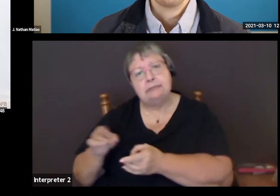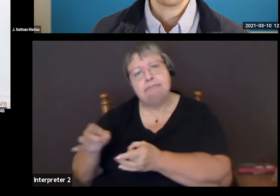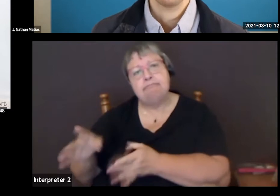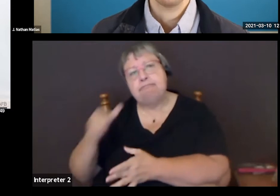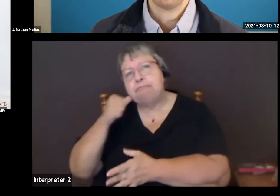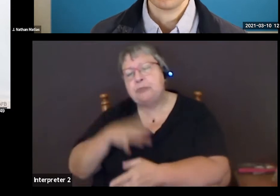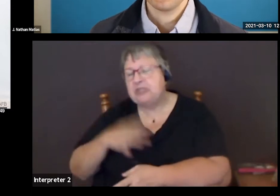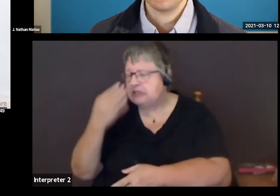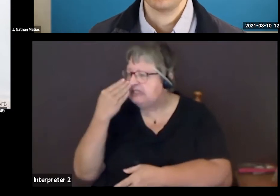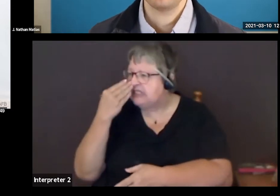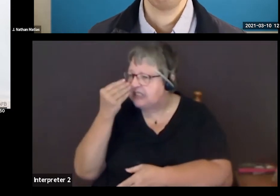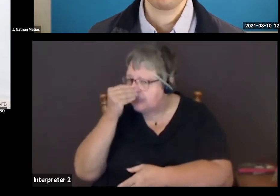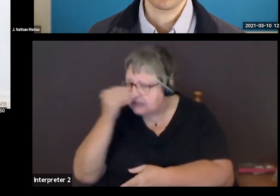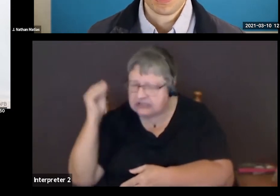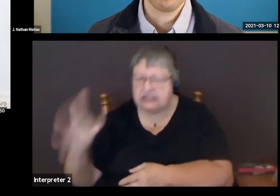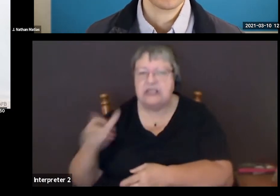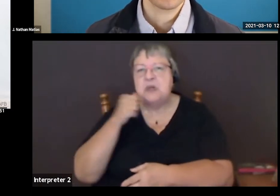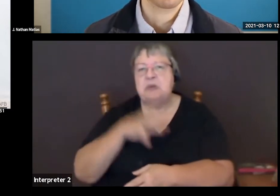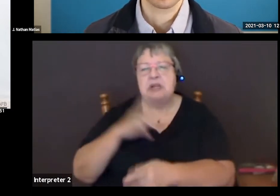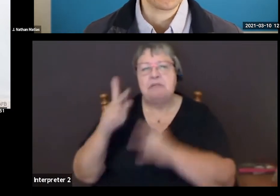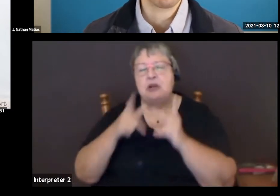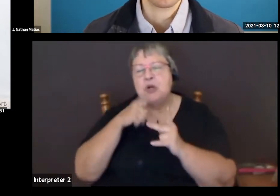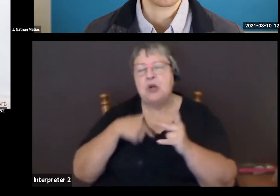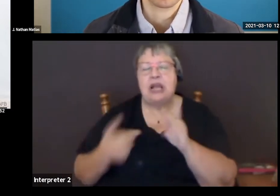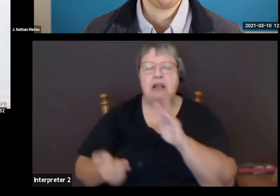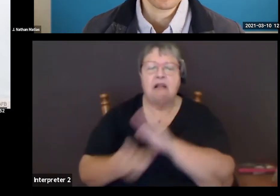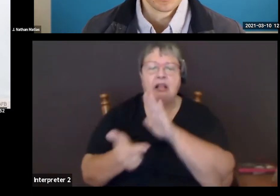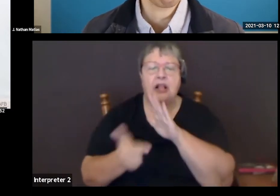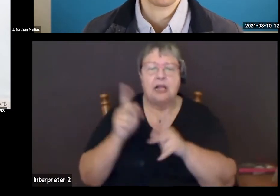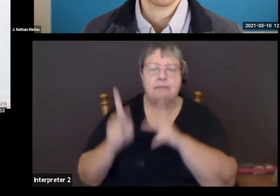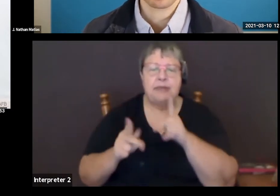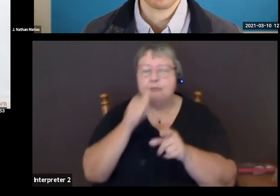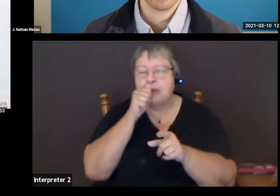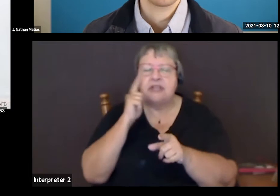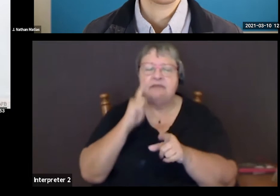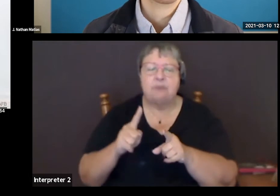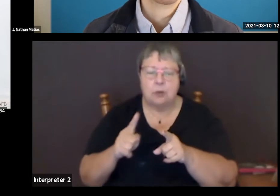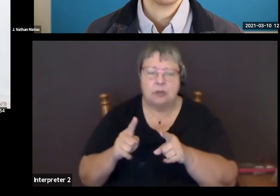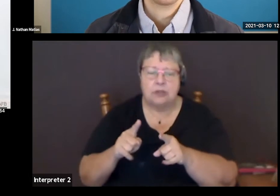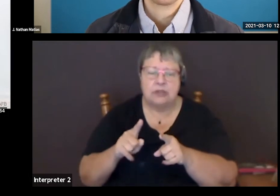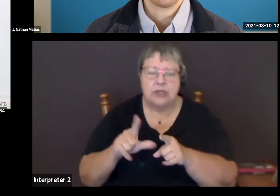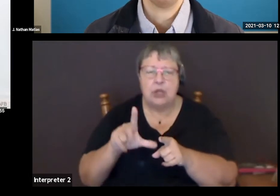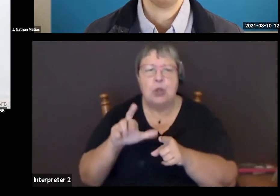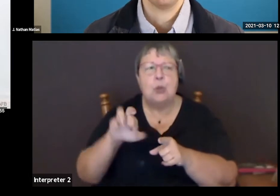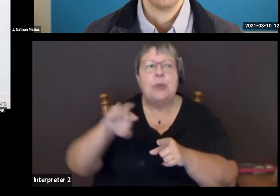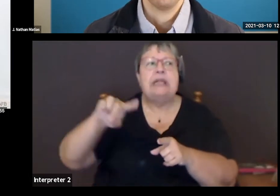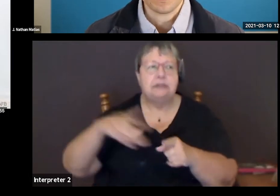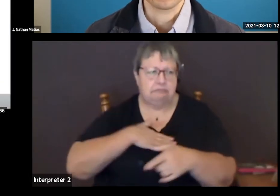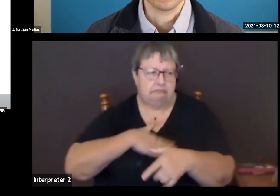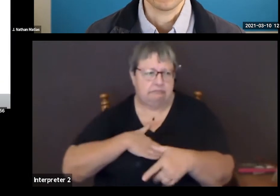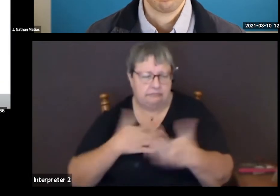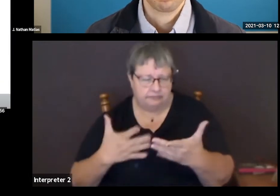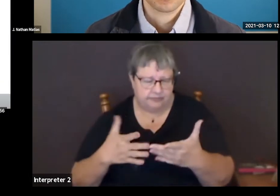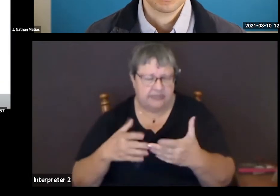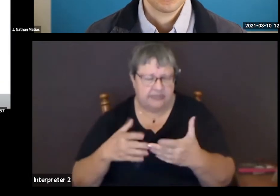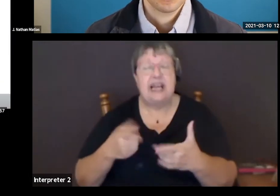People who had violated people's privacy for Loretta pleasure, and with the help of the algorithm distributed this harm widely.